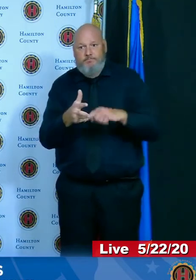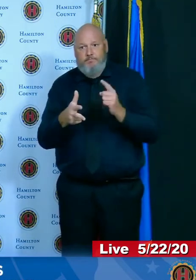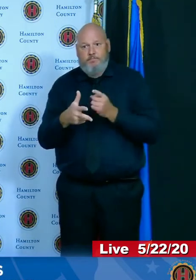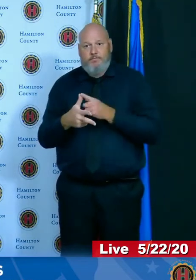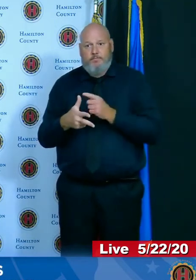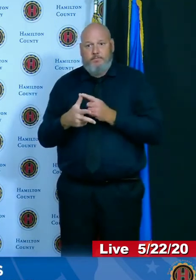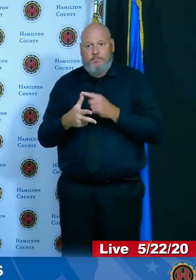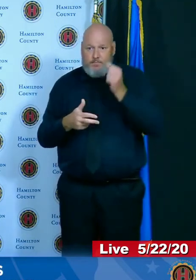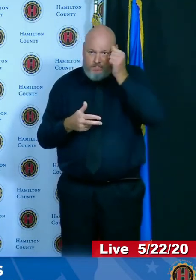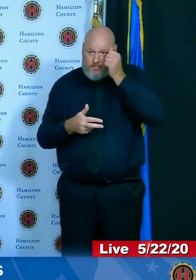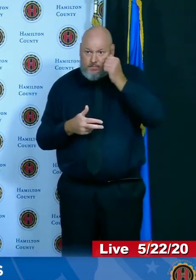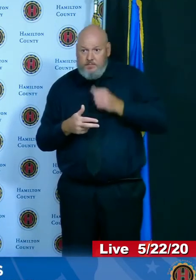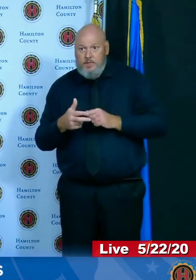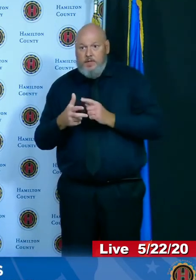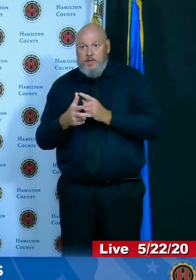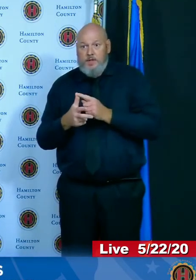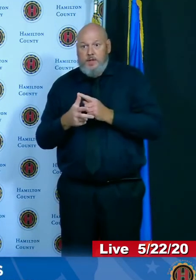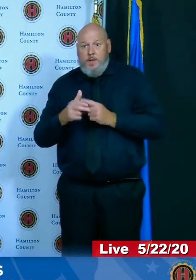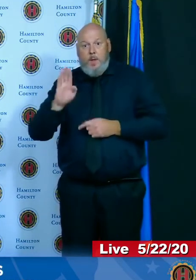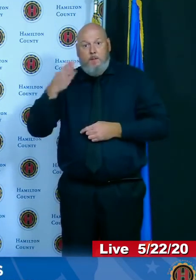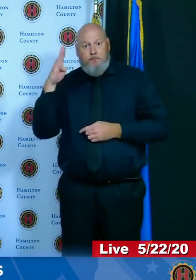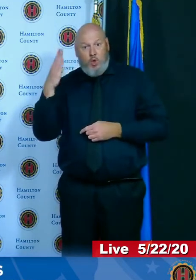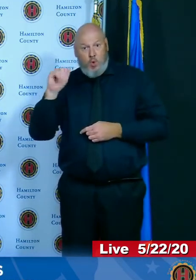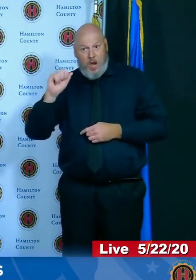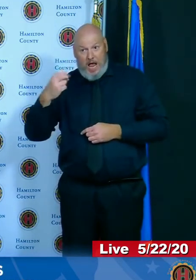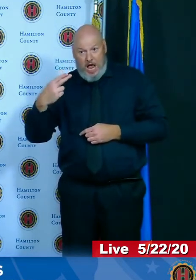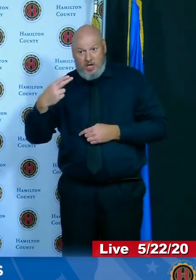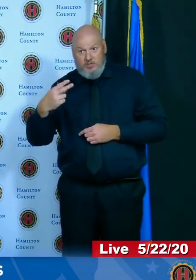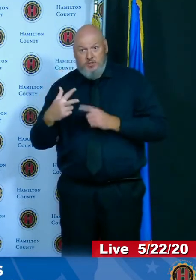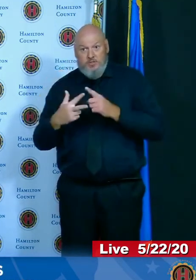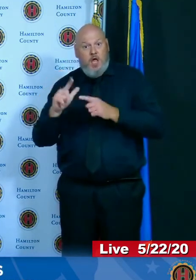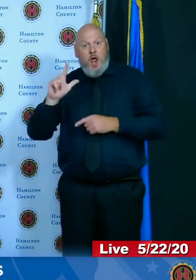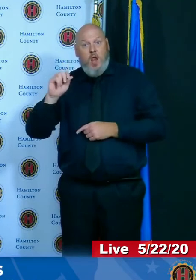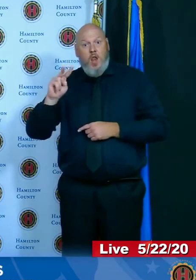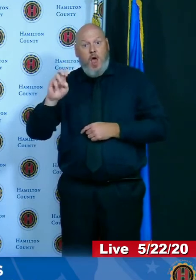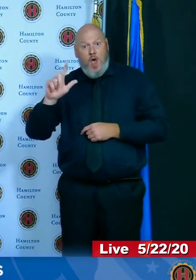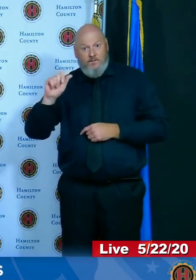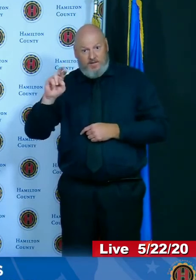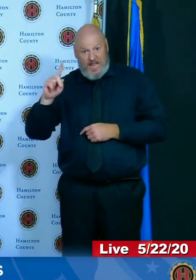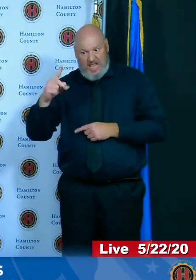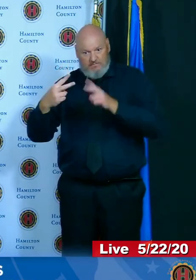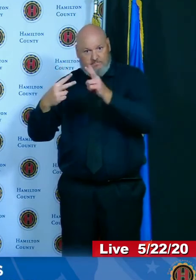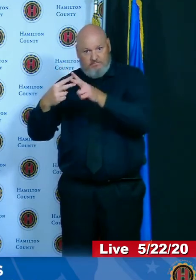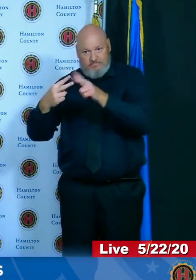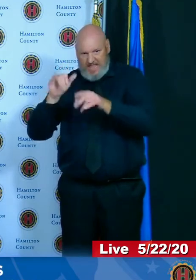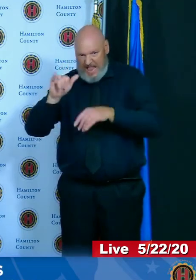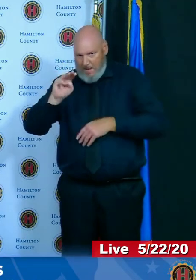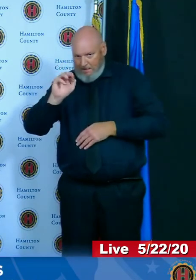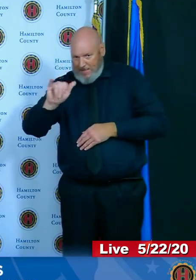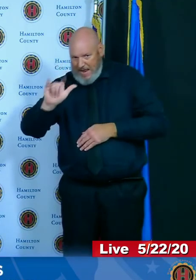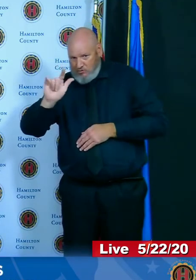gonna be challenging here alright so Anderson Clifton Green Township north